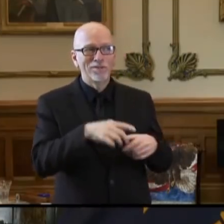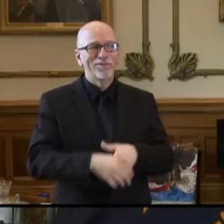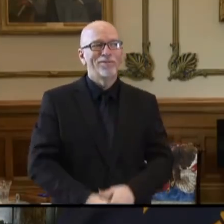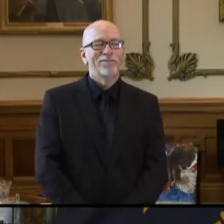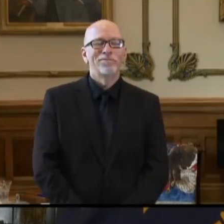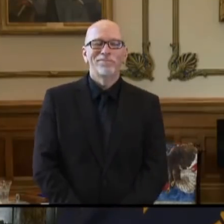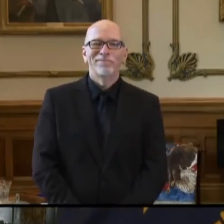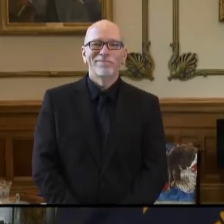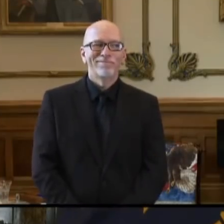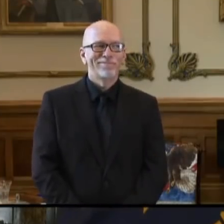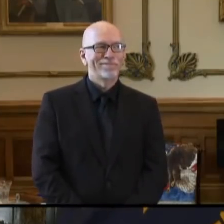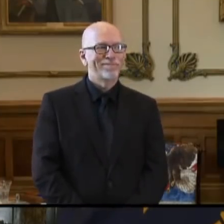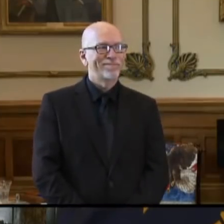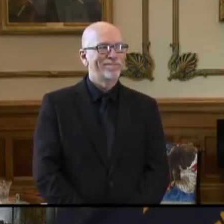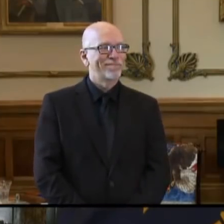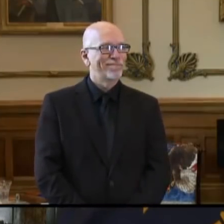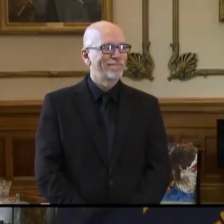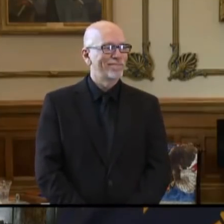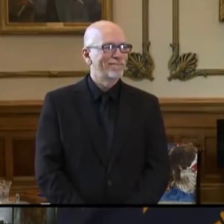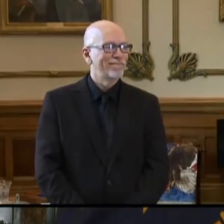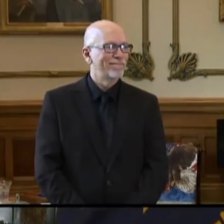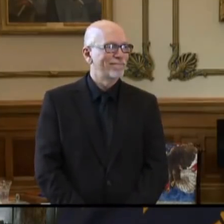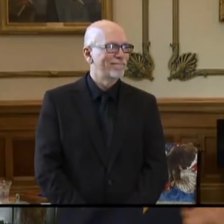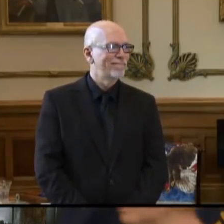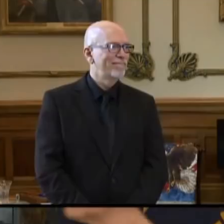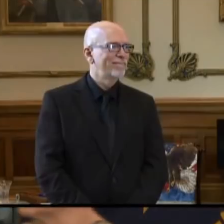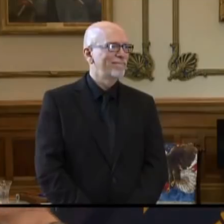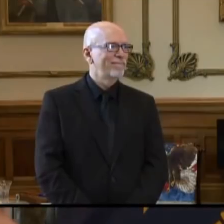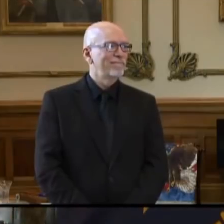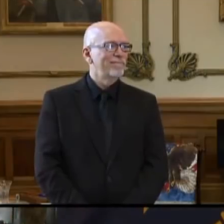OF 24 HOURS? WE HAVE DR.